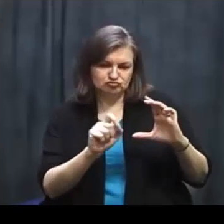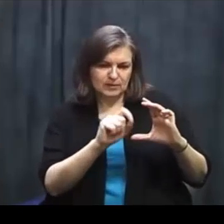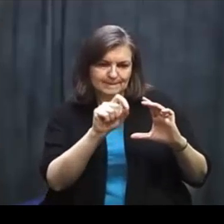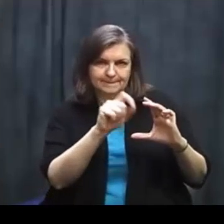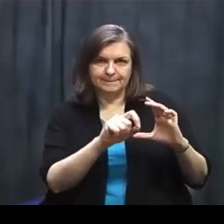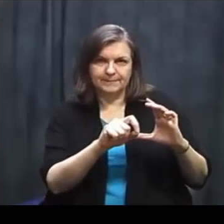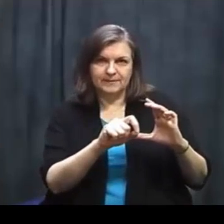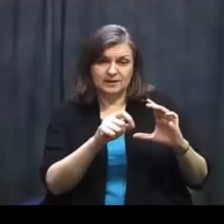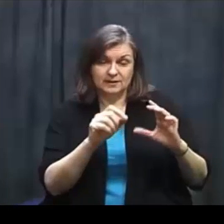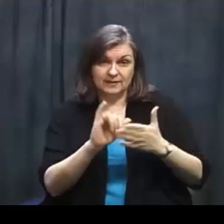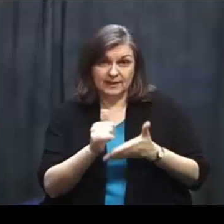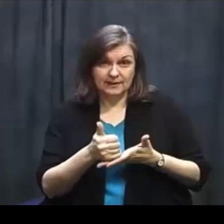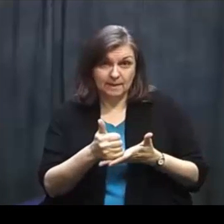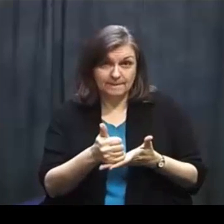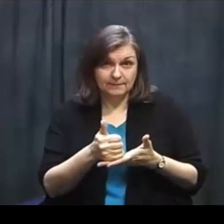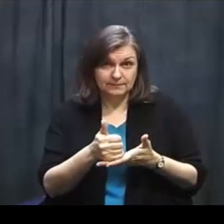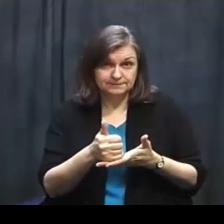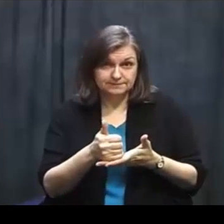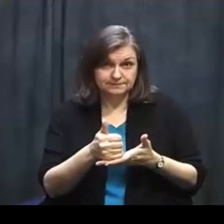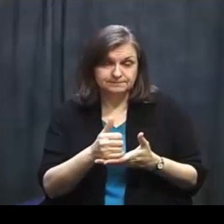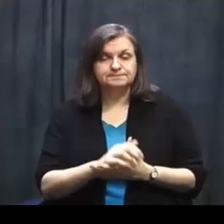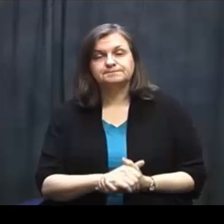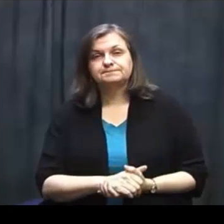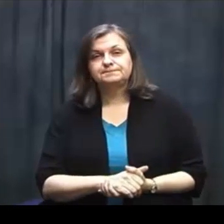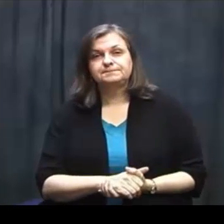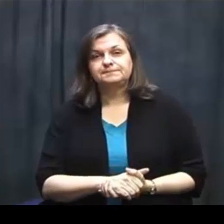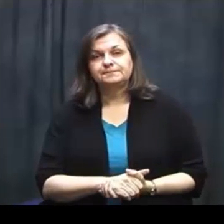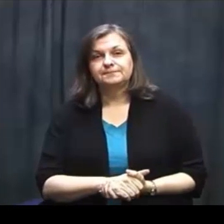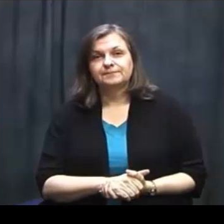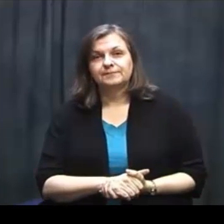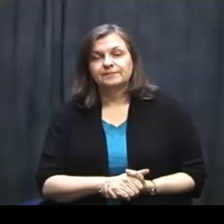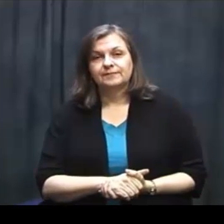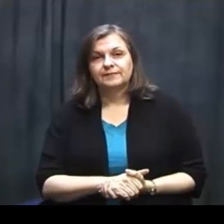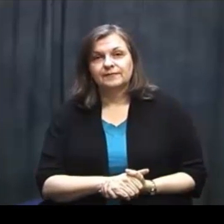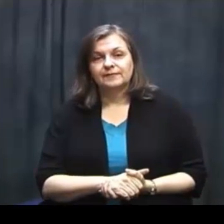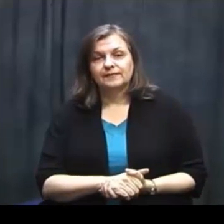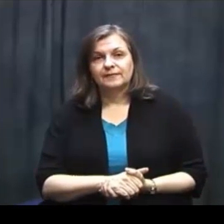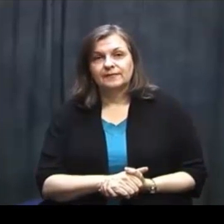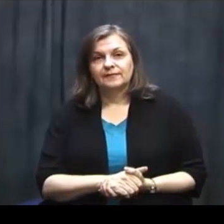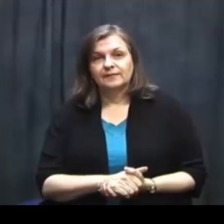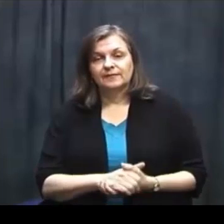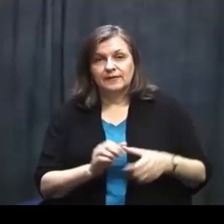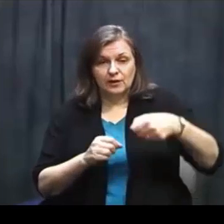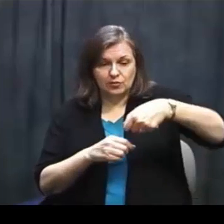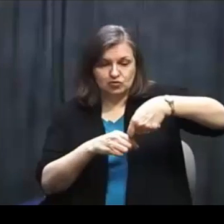does that give you a hint?? the water has to be absorbed